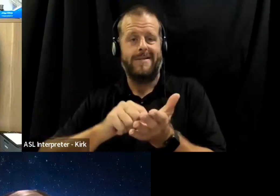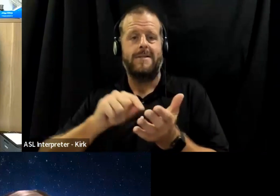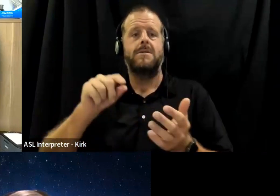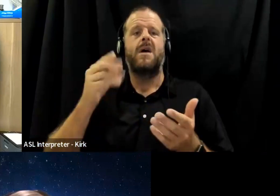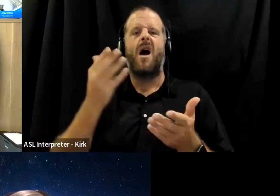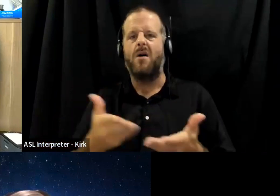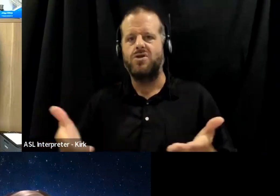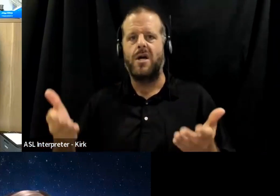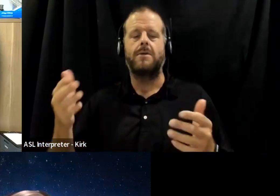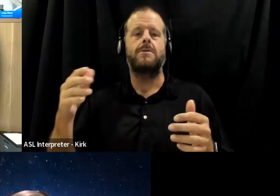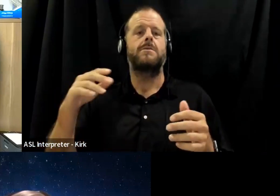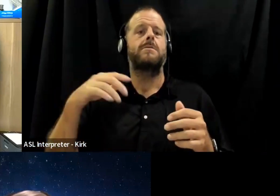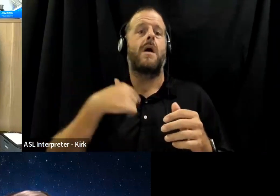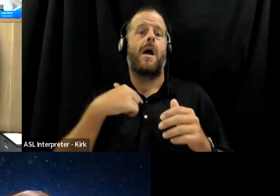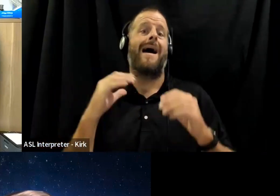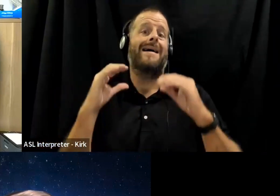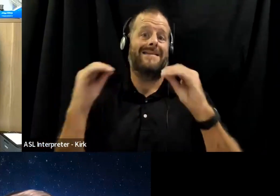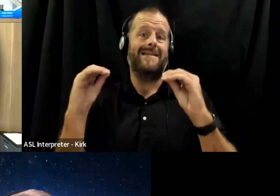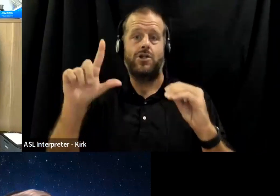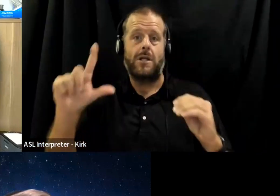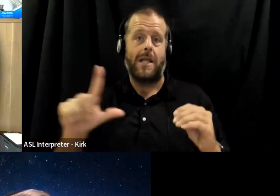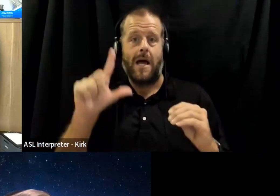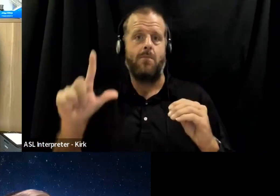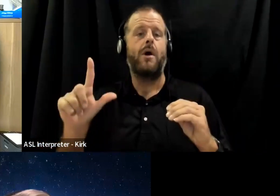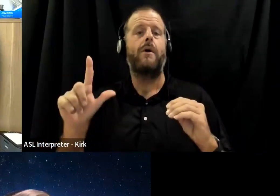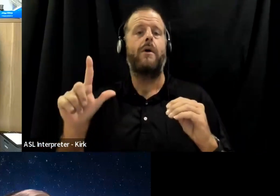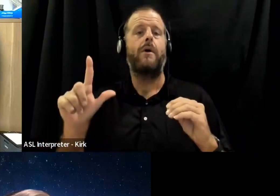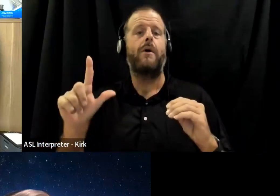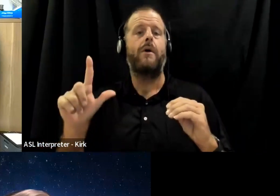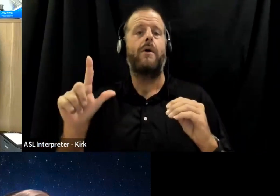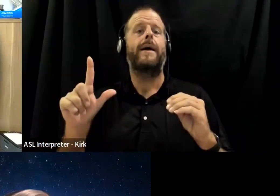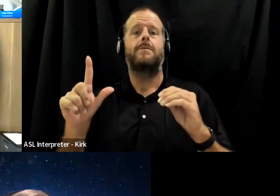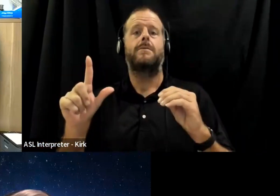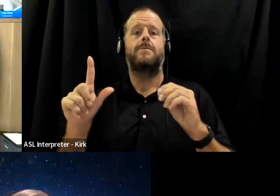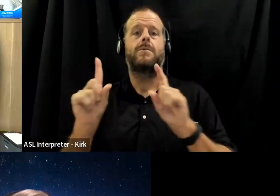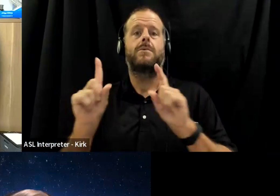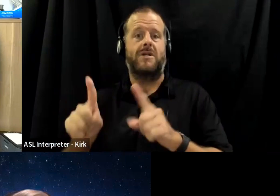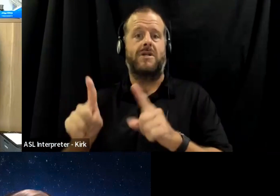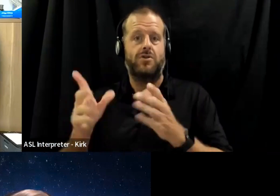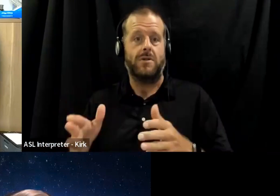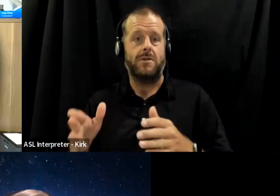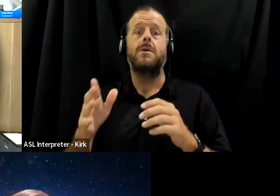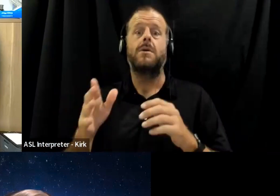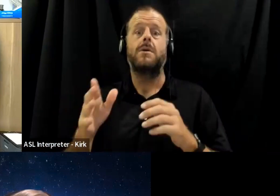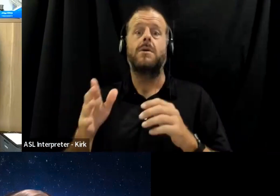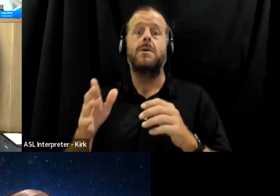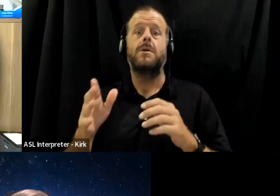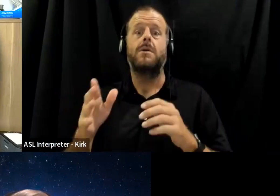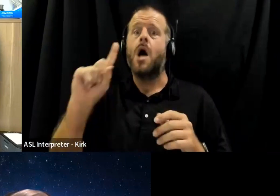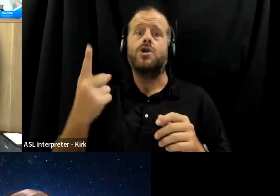And I teach library patrons how to be not only the consumers, but the producers and creators